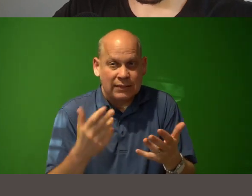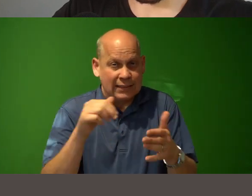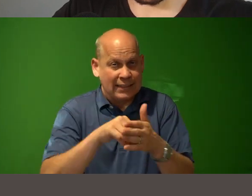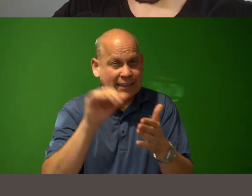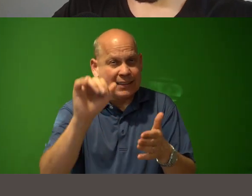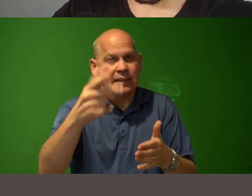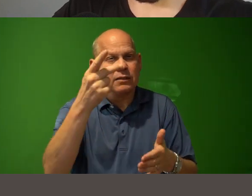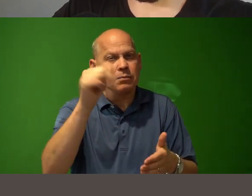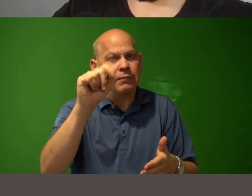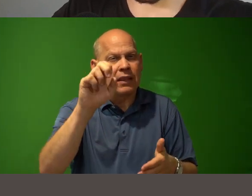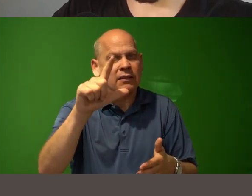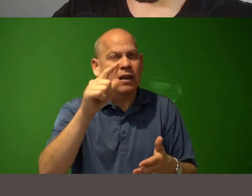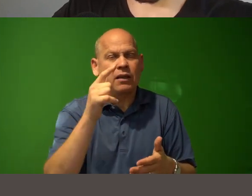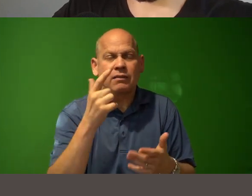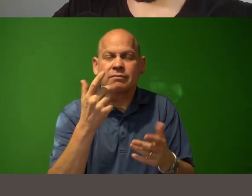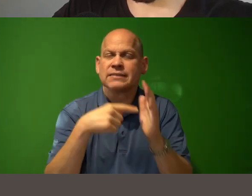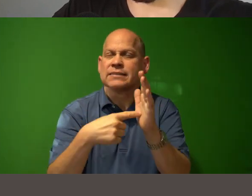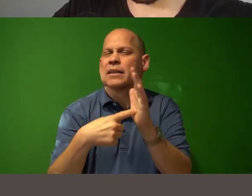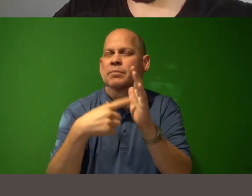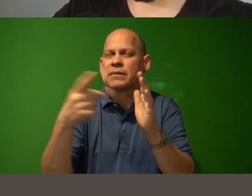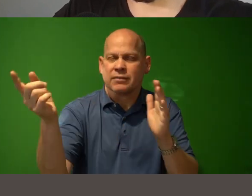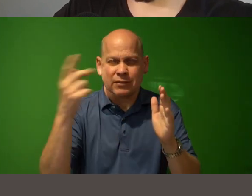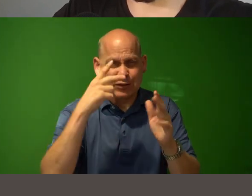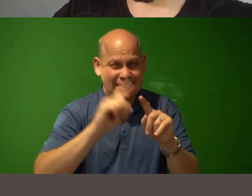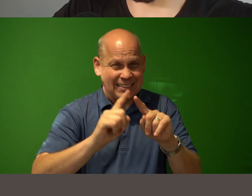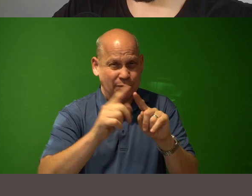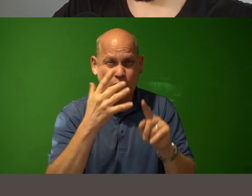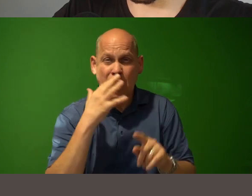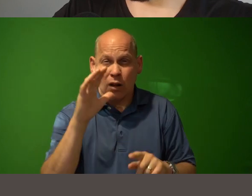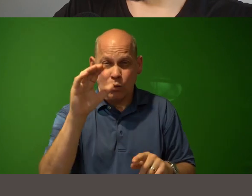Like in this pastel example, we can see all the hexadecimal color codes at the bottom.